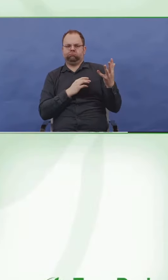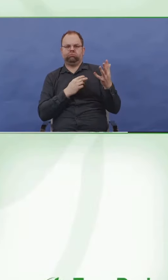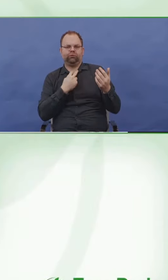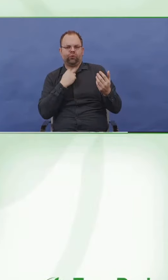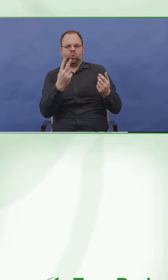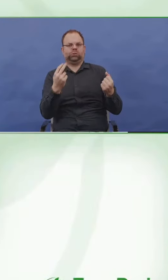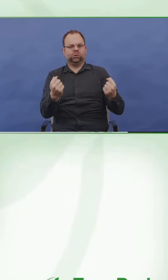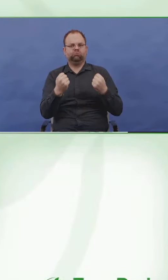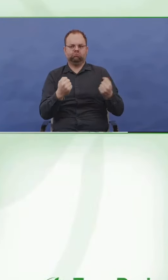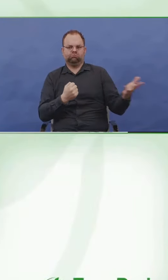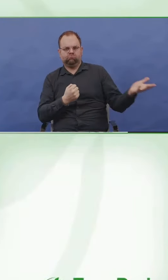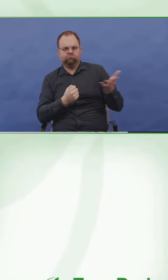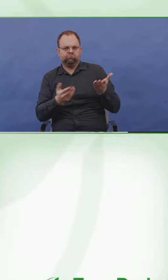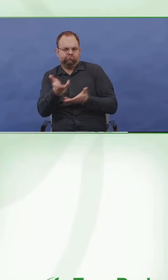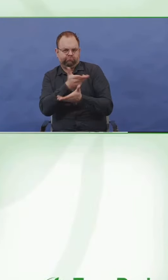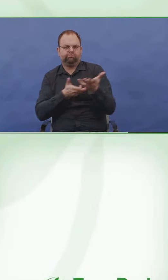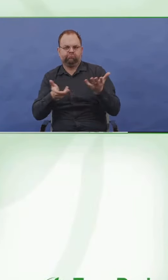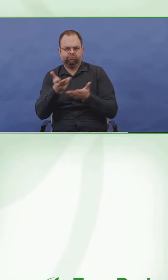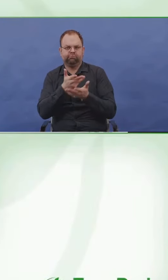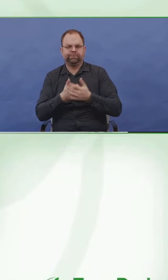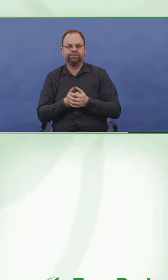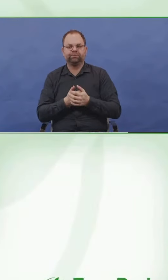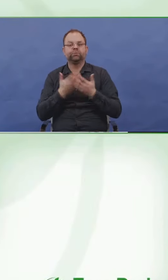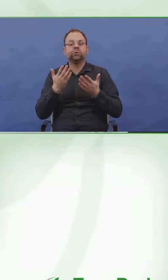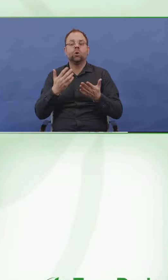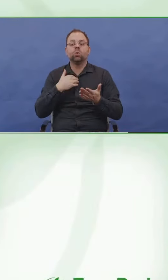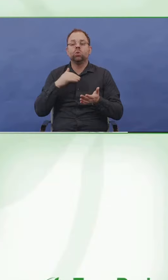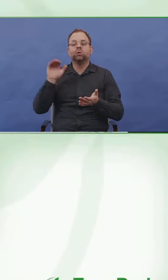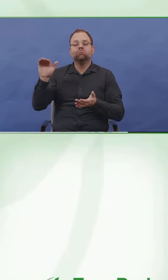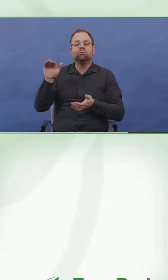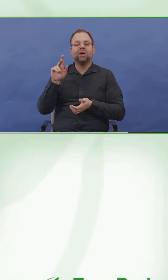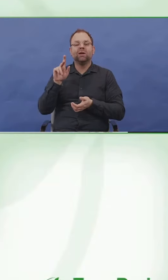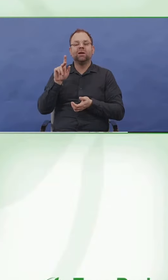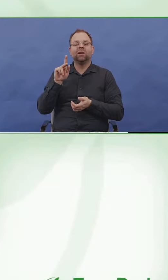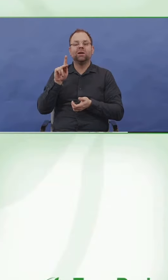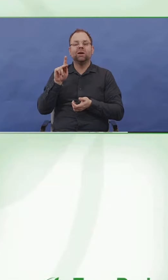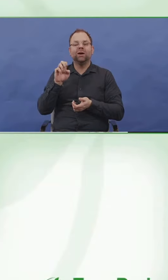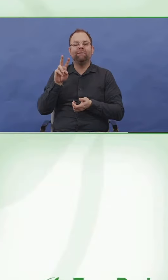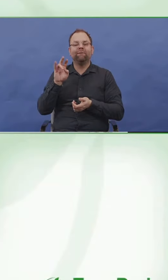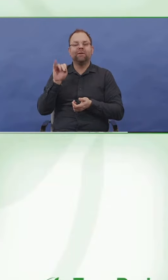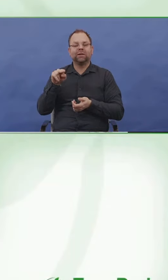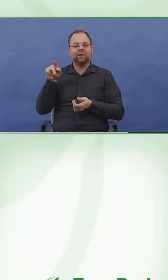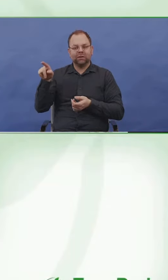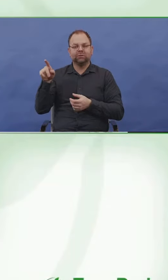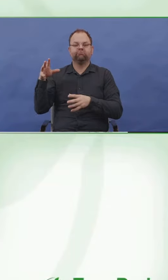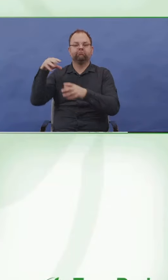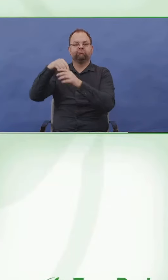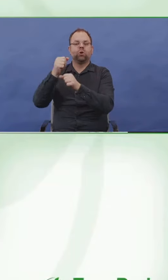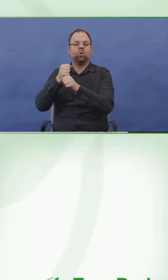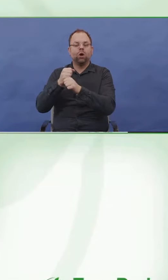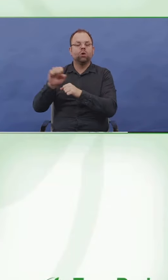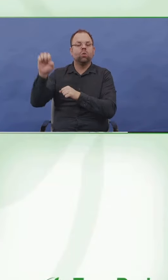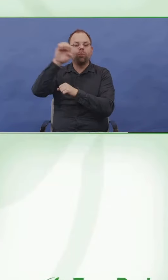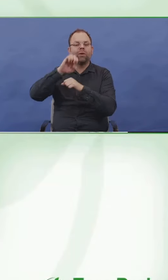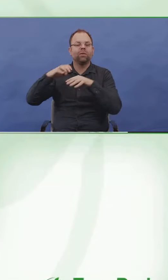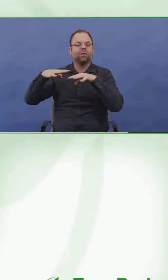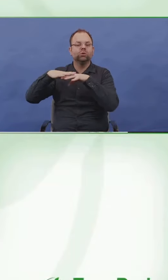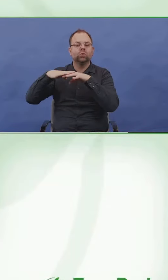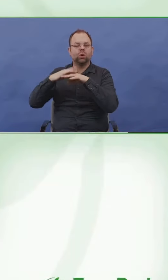the U.N.'s guidelines on digitalisation and the current reality in terms of care services being provided in Europe, a big